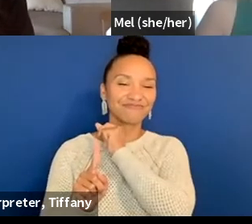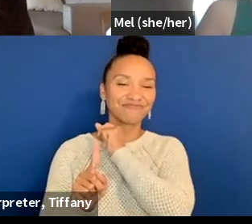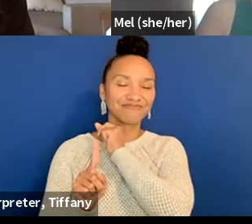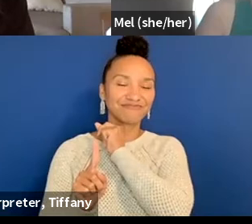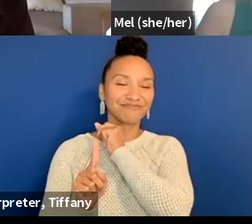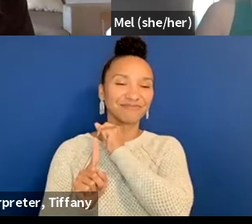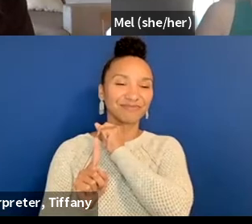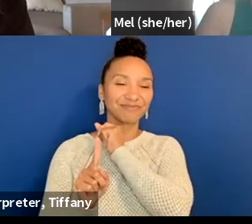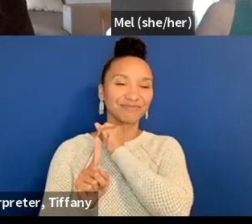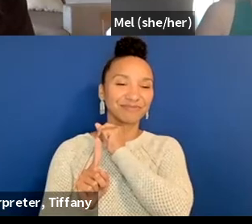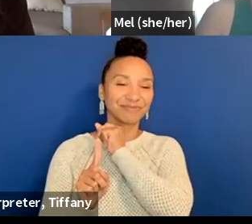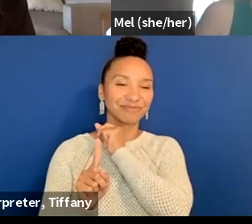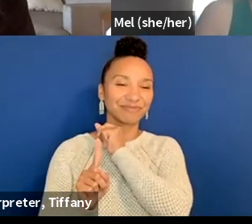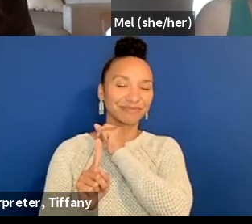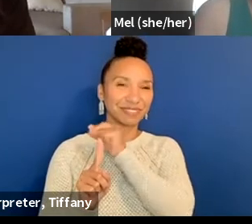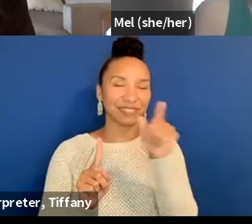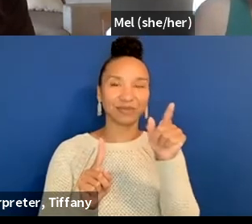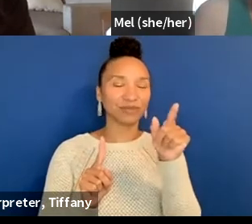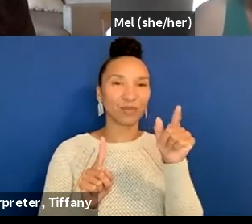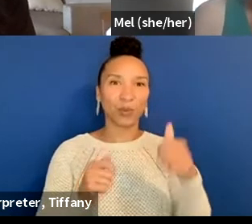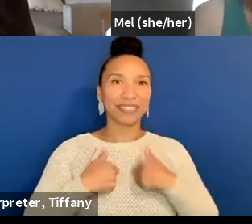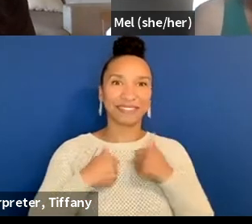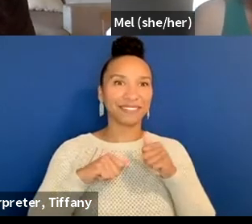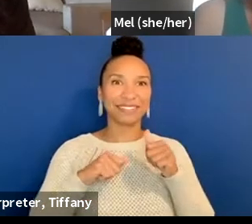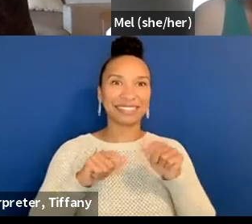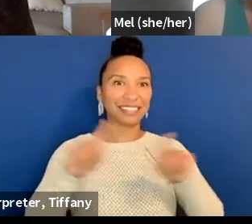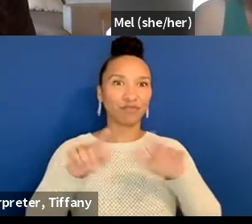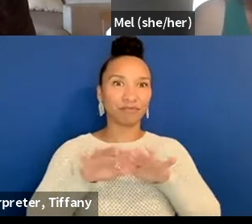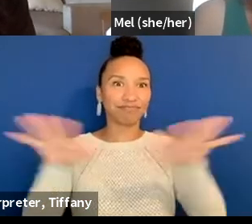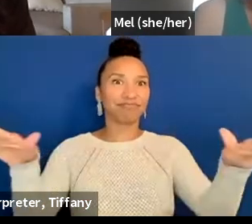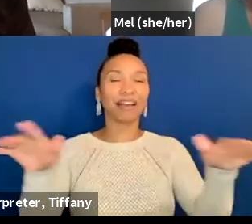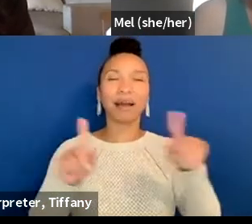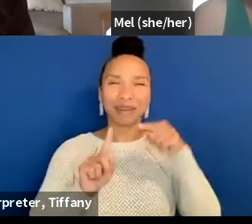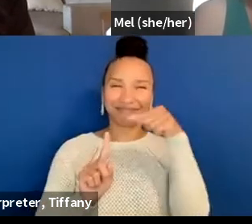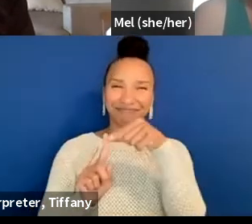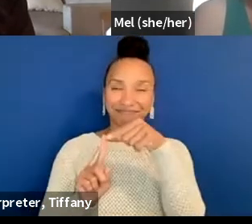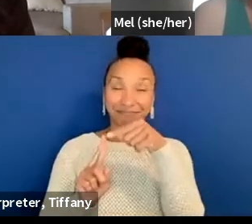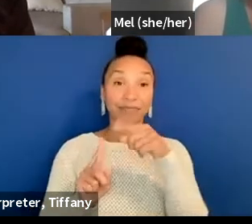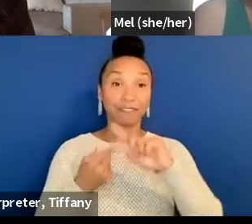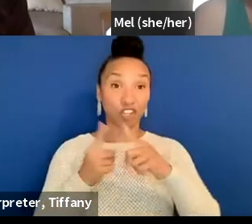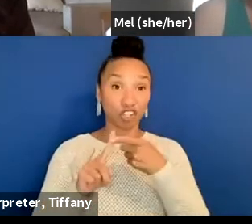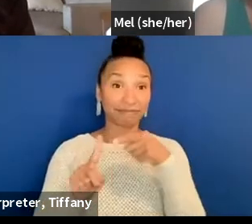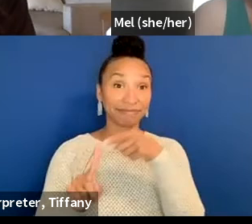Benjamin (they/them/elle): Just the other day, seeing, whereas thumb pressed against the side of the scene and holding it.